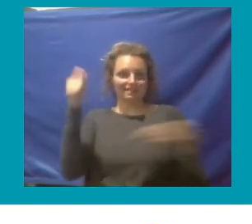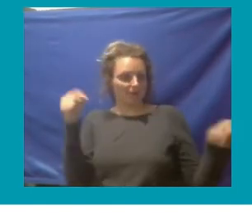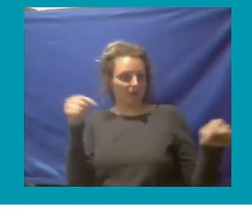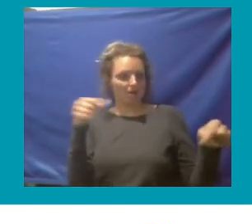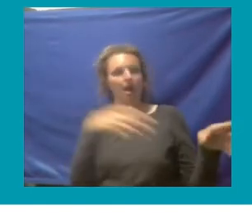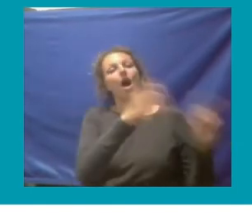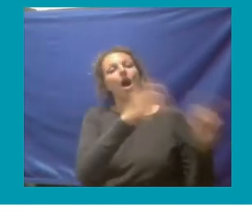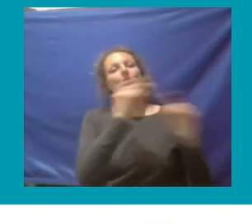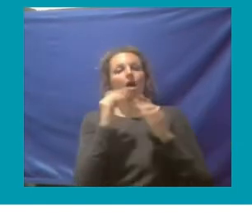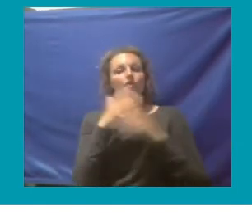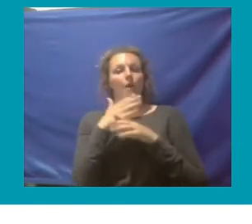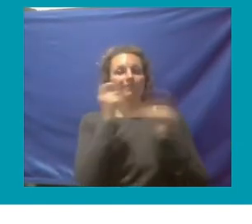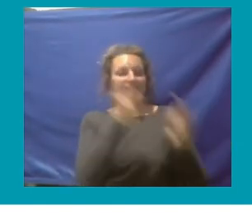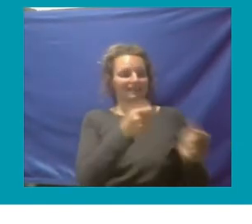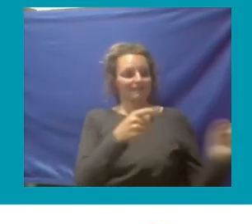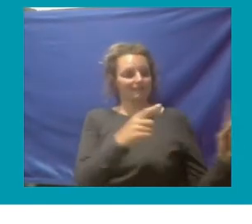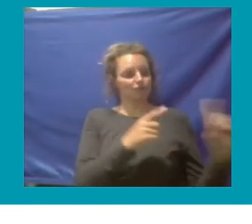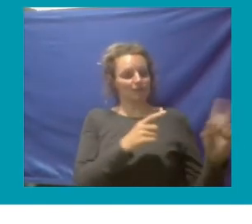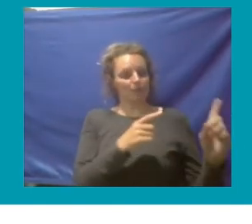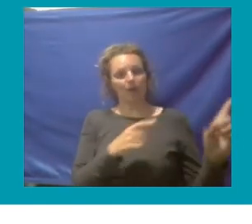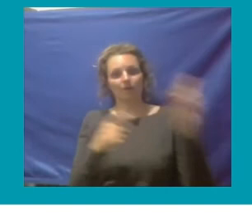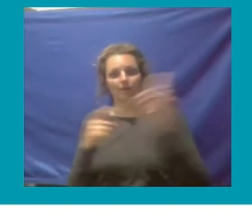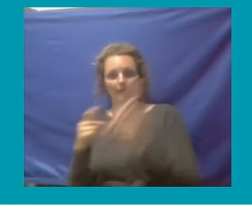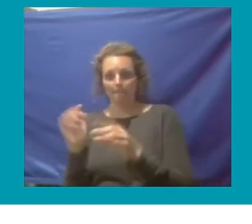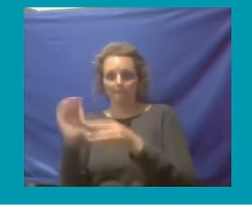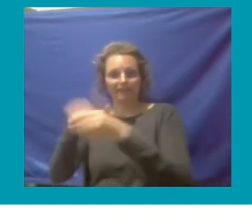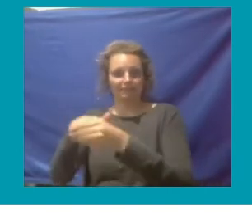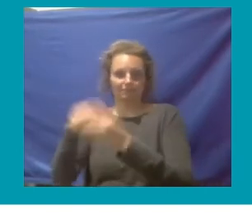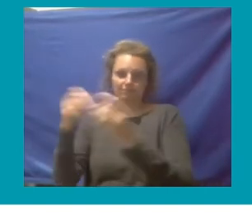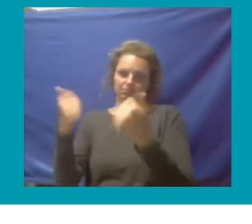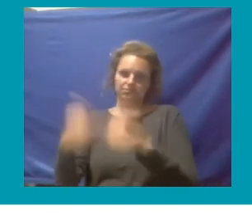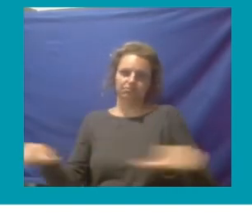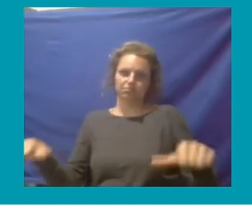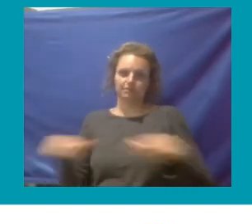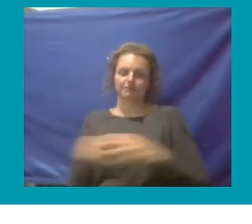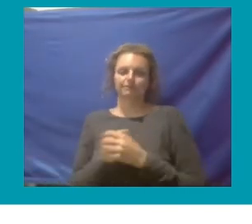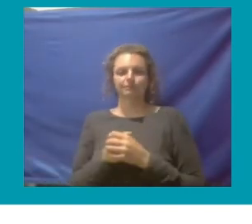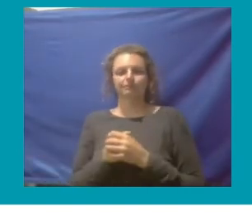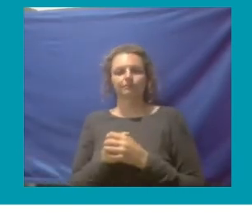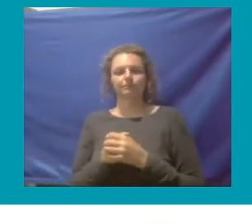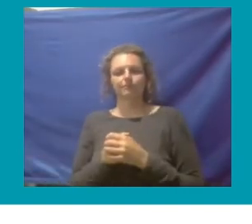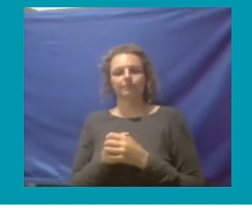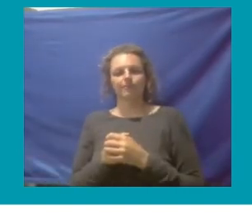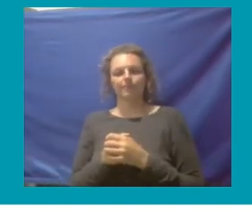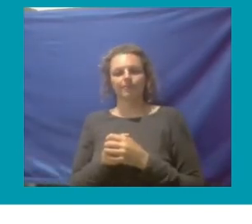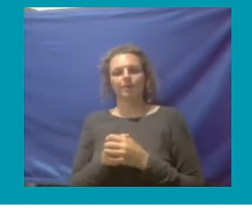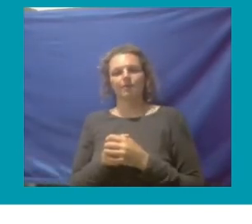But it's probably not something we would do more signposting rather than direct support with.